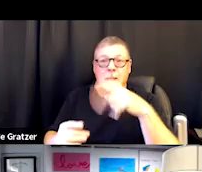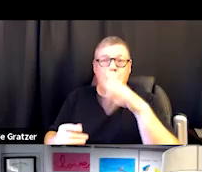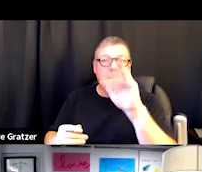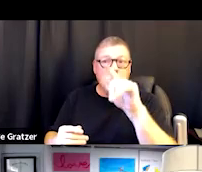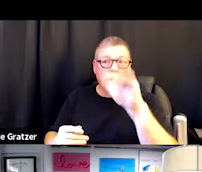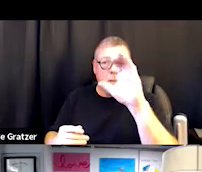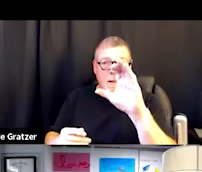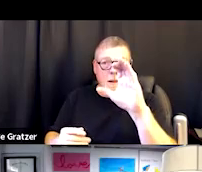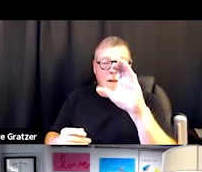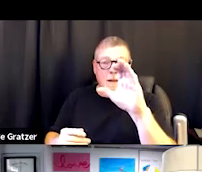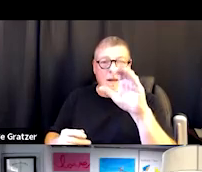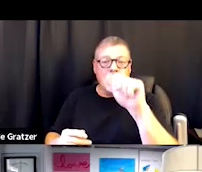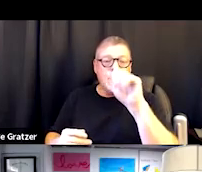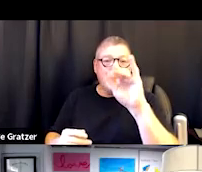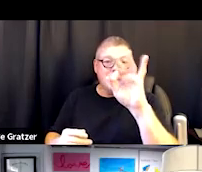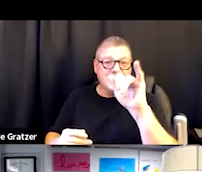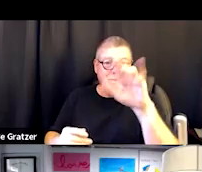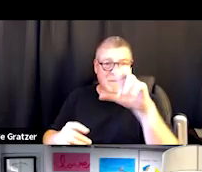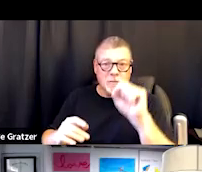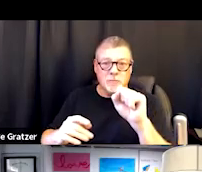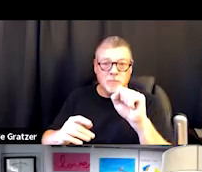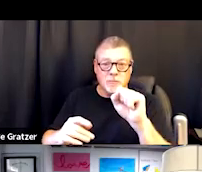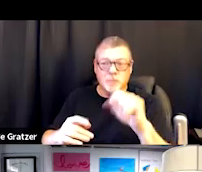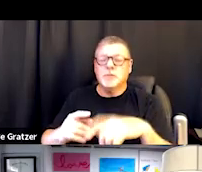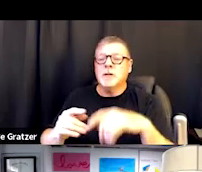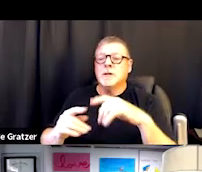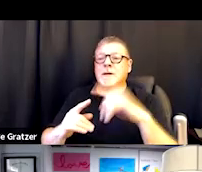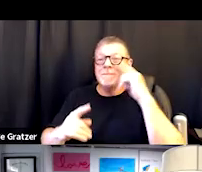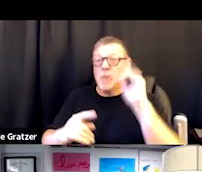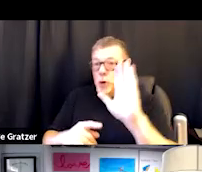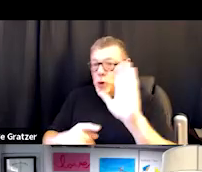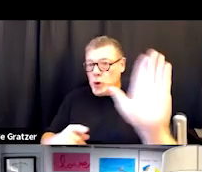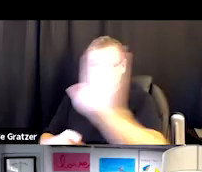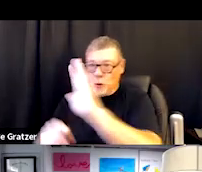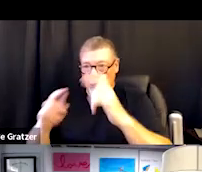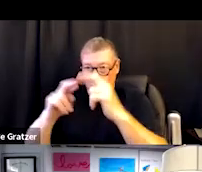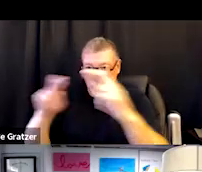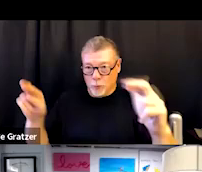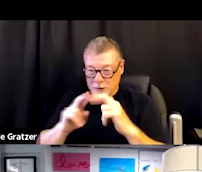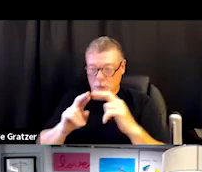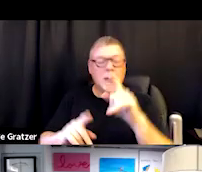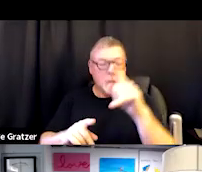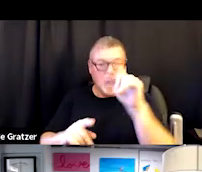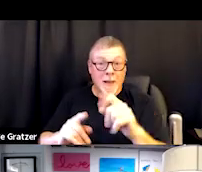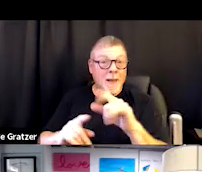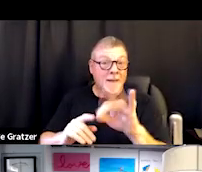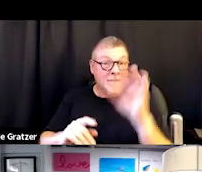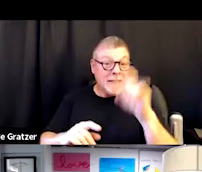for your region and those contacts are public. We can put the link in the chat box if you find yourself needing assistance